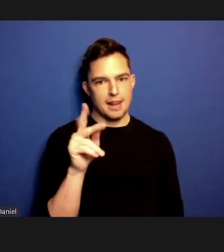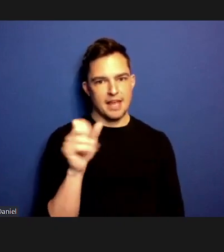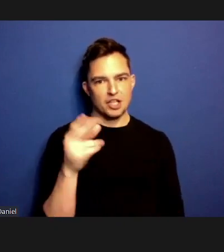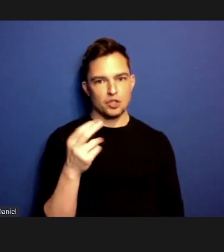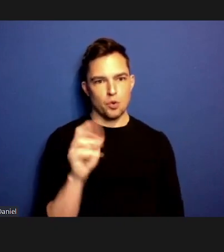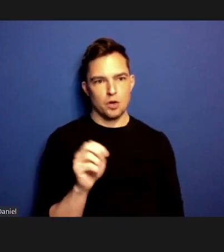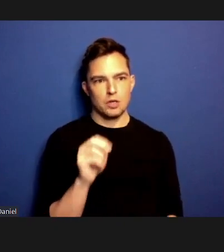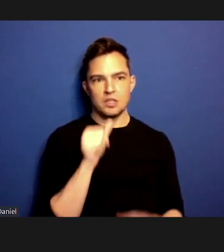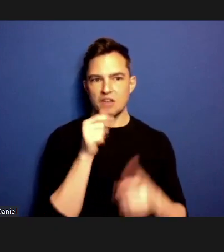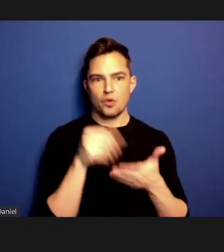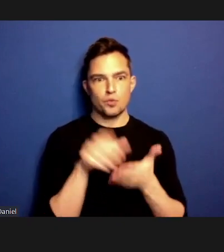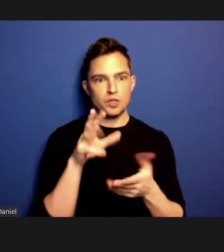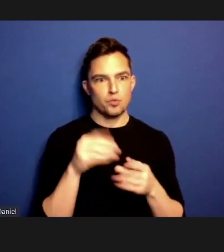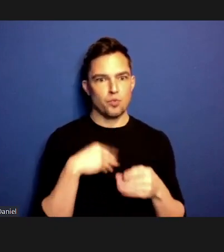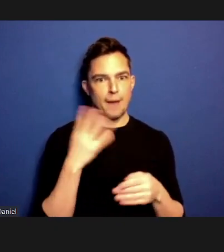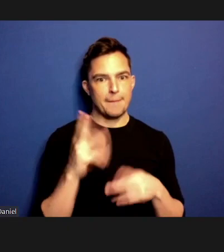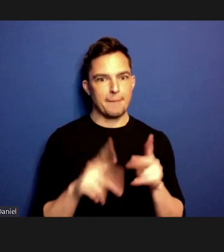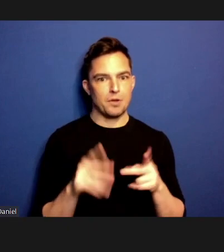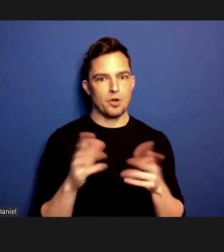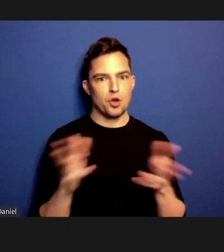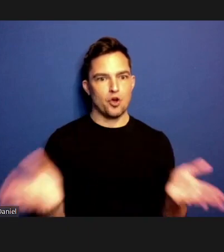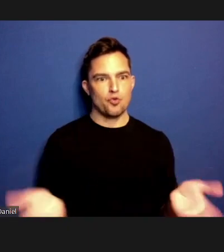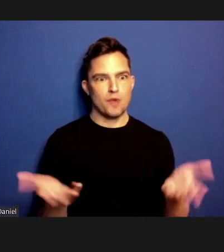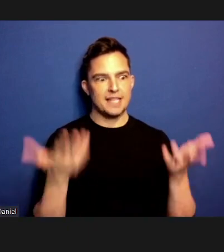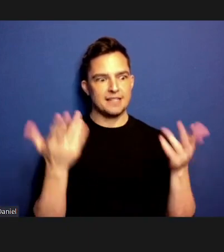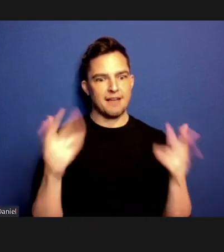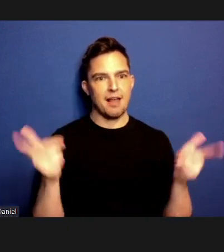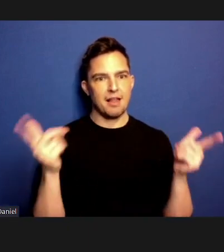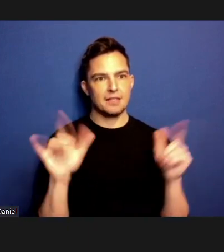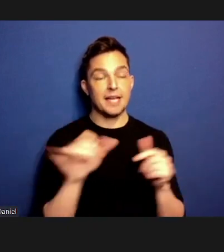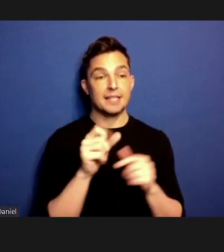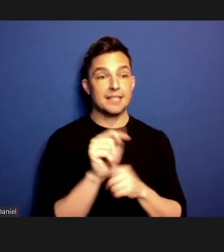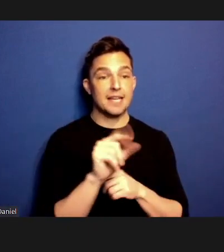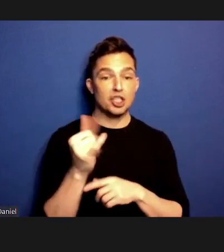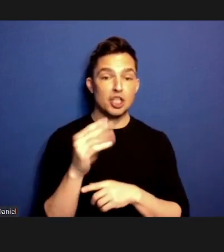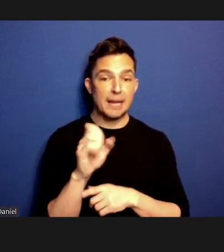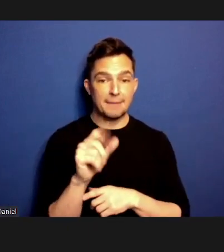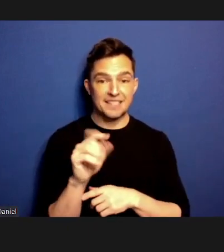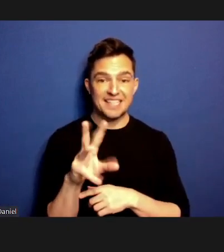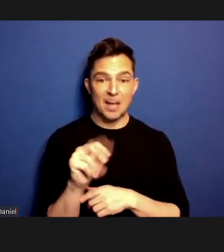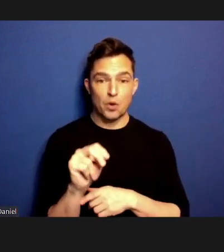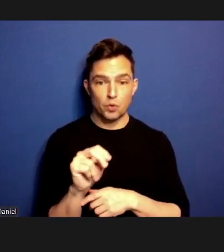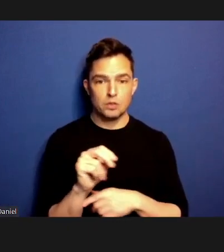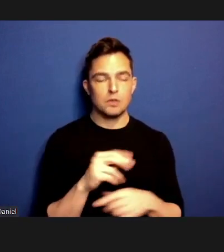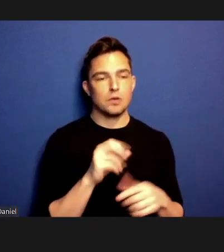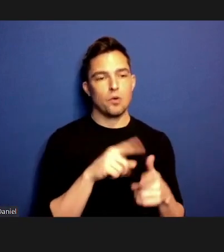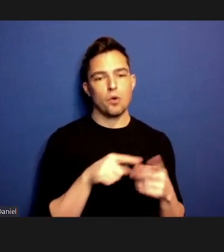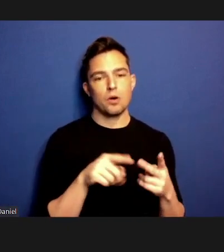raising hell in communities like St James Town or communities that are low income and